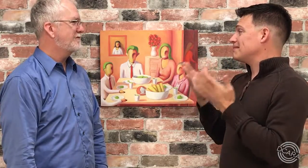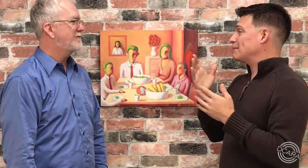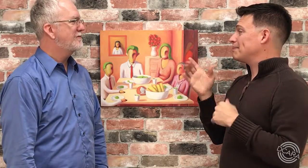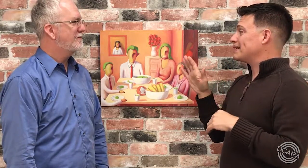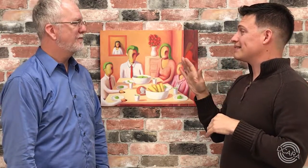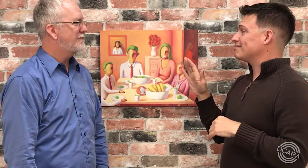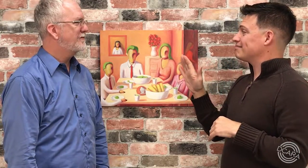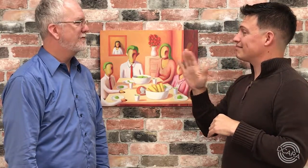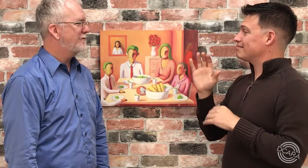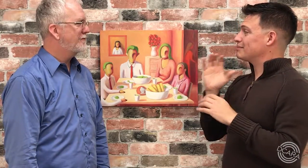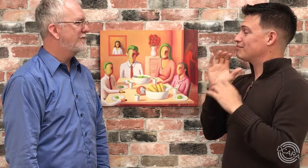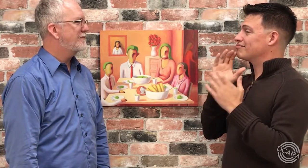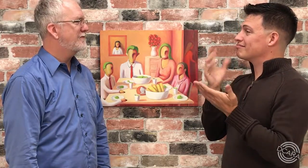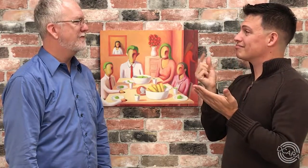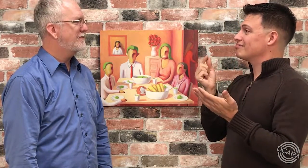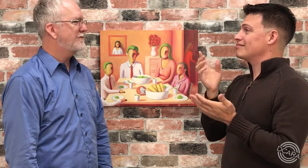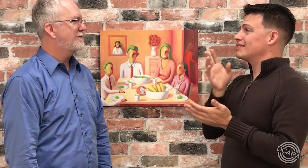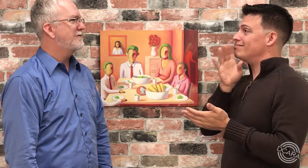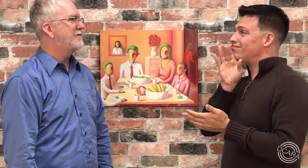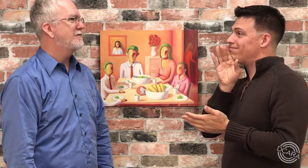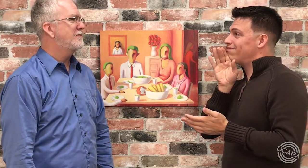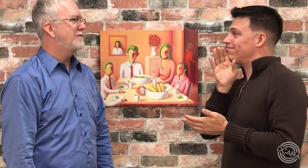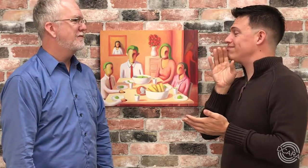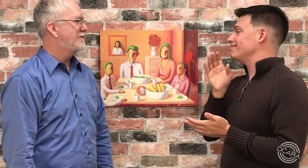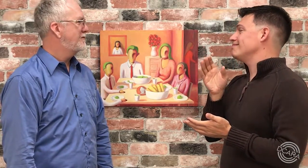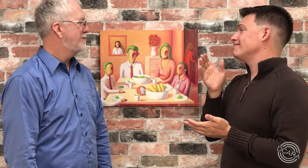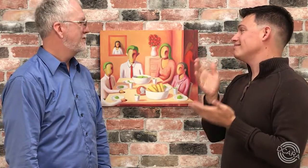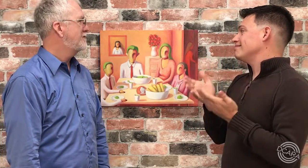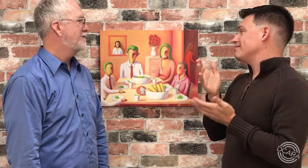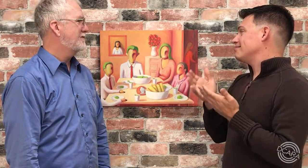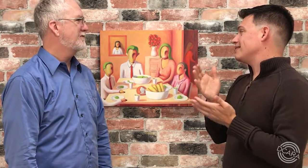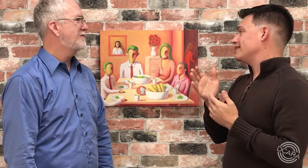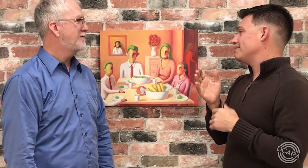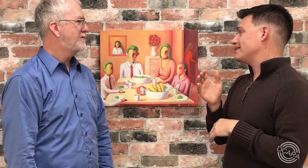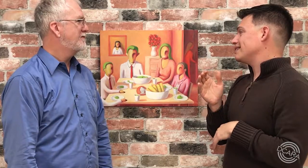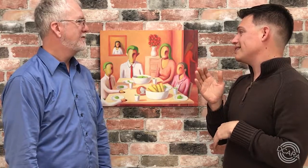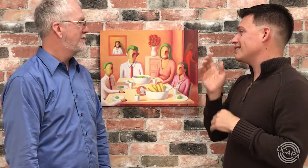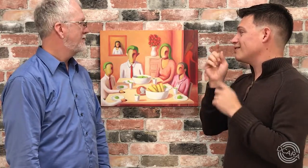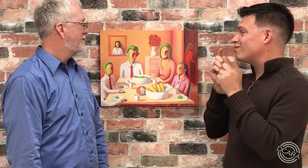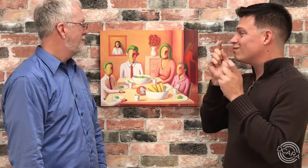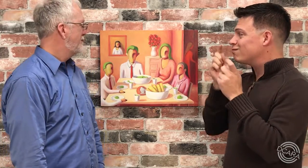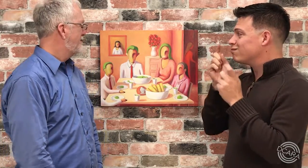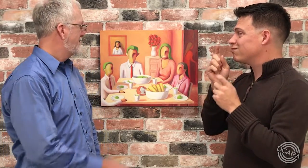Maybe they are communicating through talking. Or through facial expression.